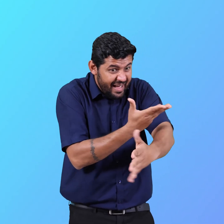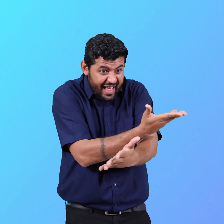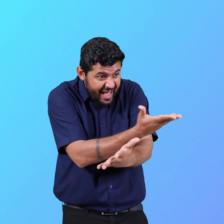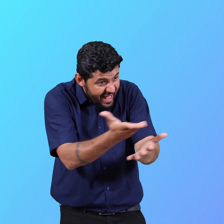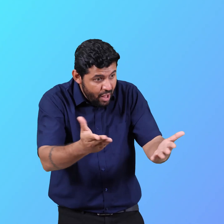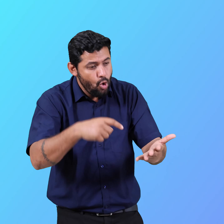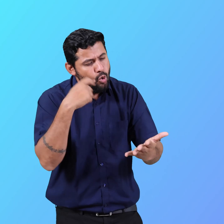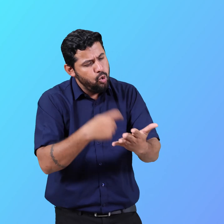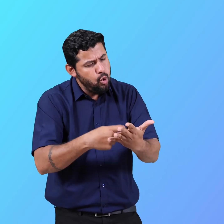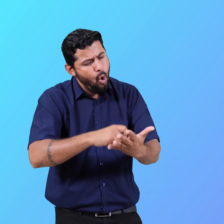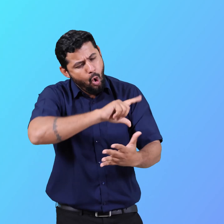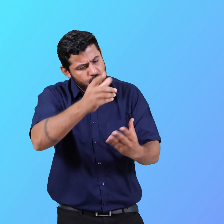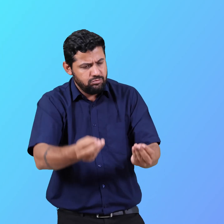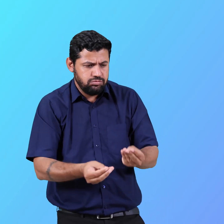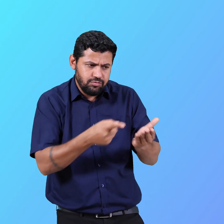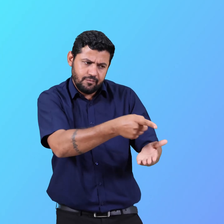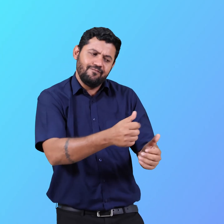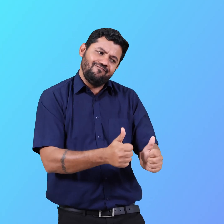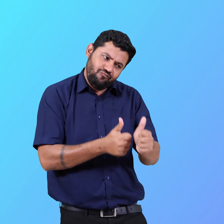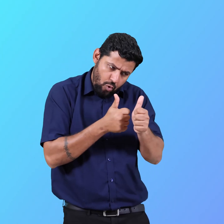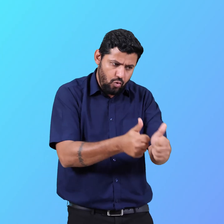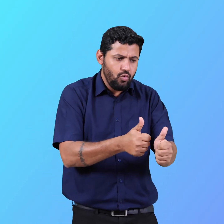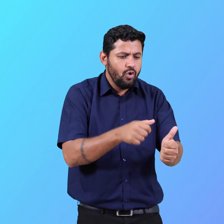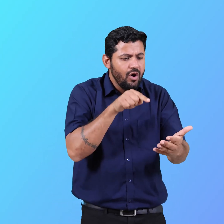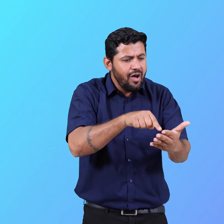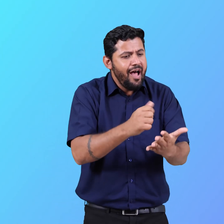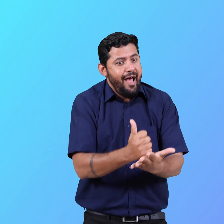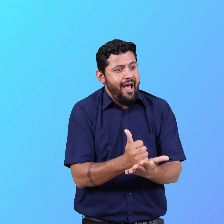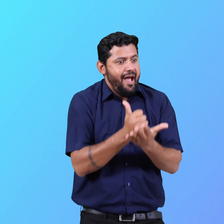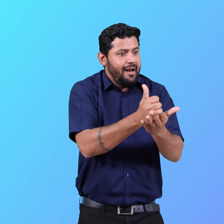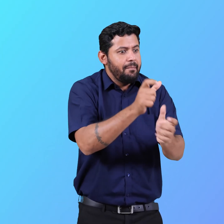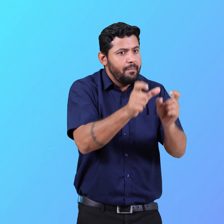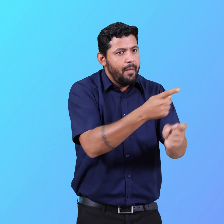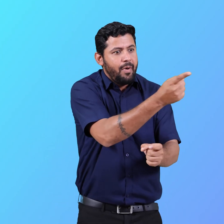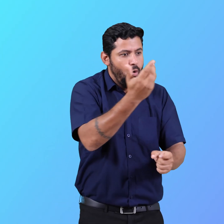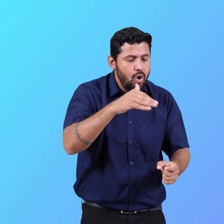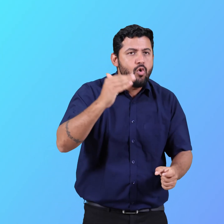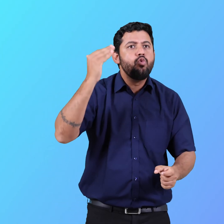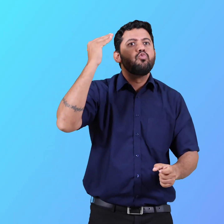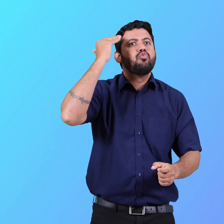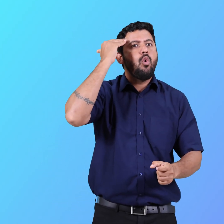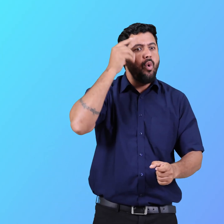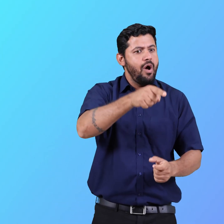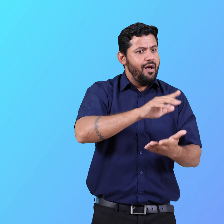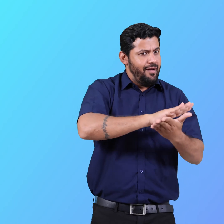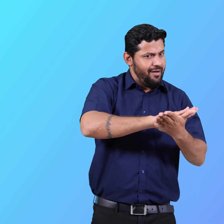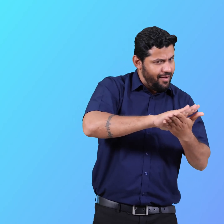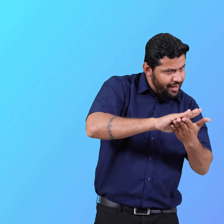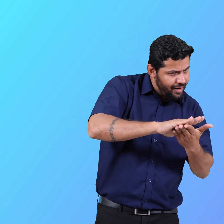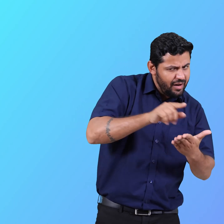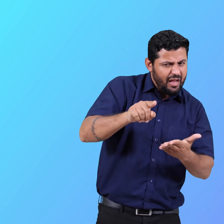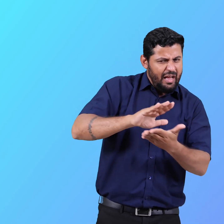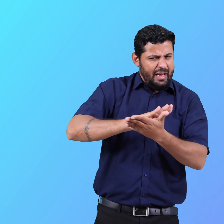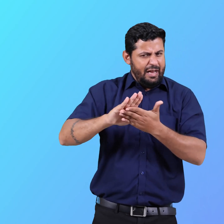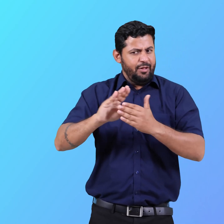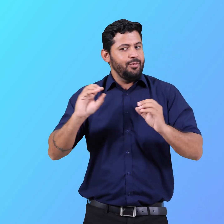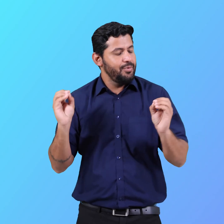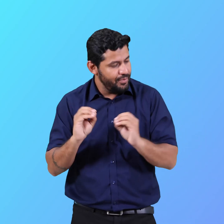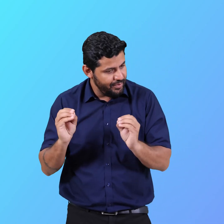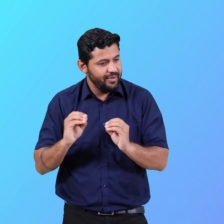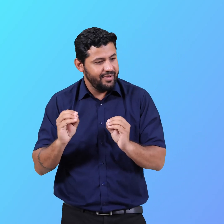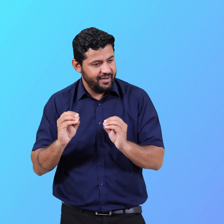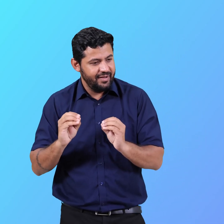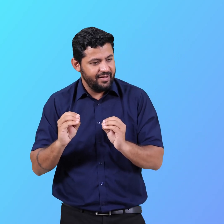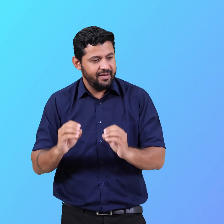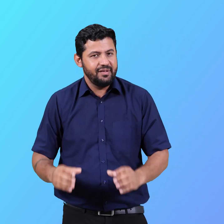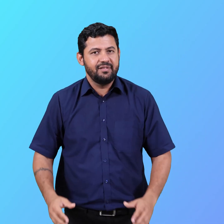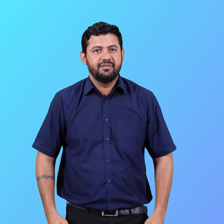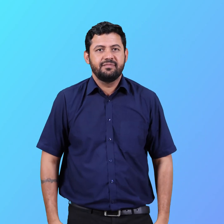These rules teach how to decide when someone or something is clean or unclean. These are the rules for skin diseases and mildew.